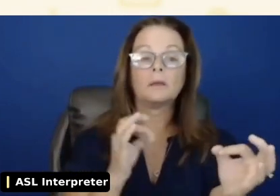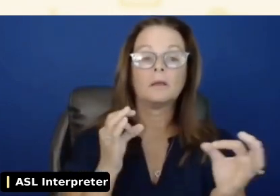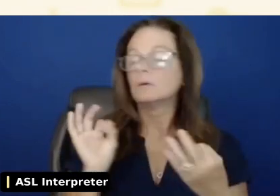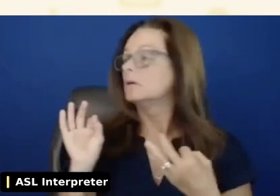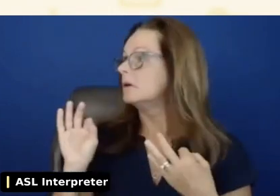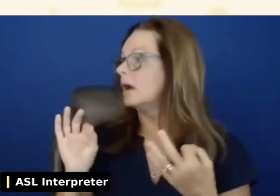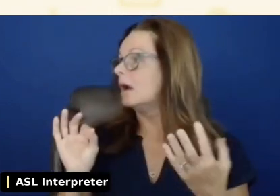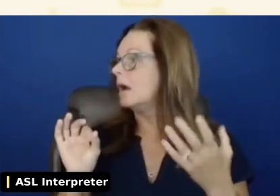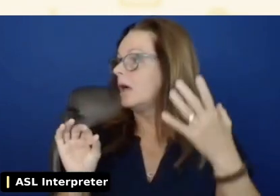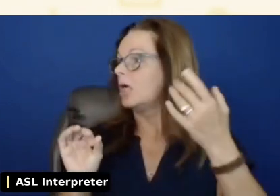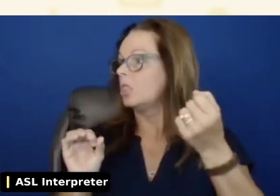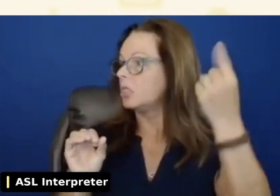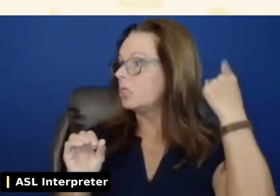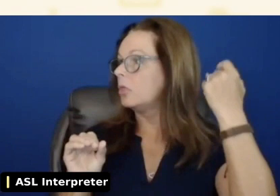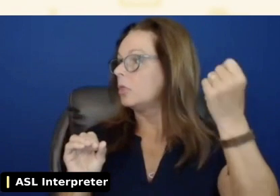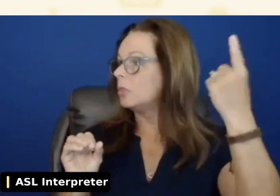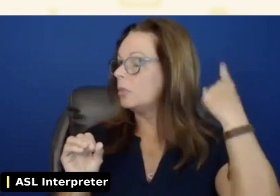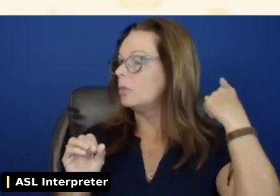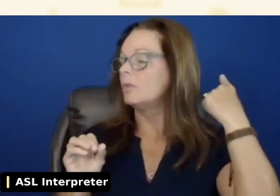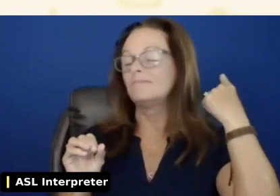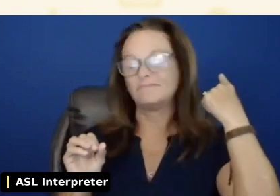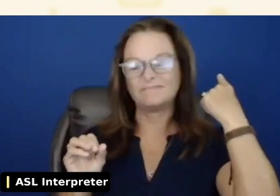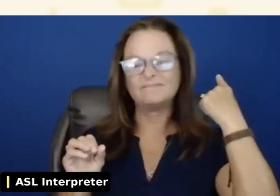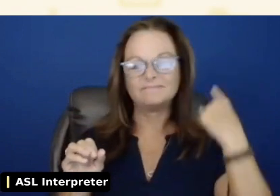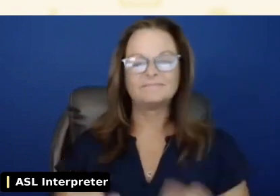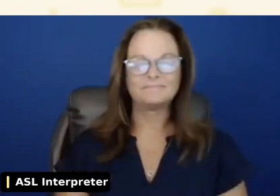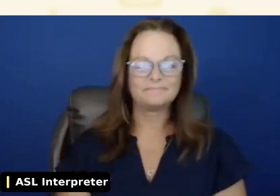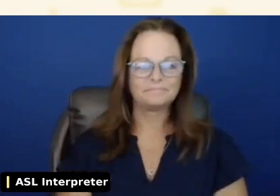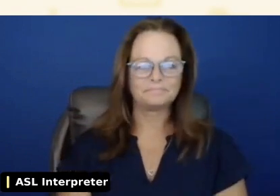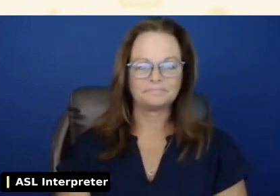Lastly, I just also want to include the autism spectrum.